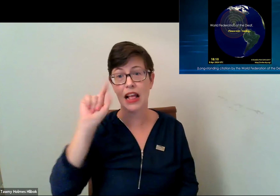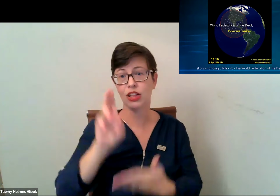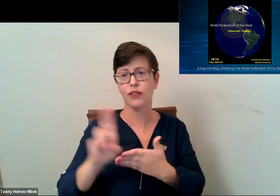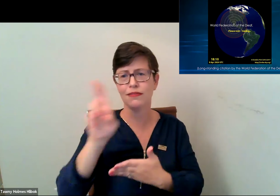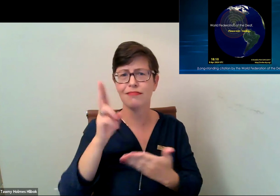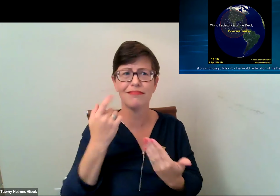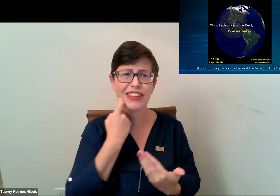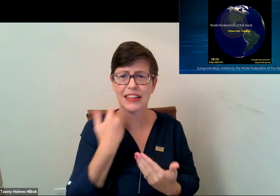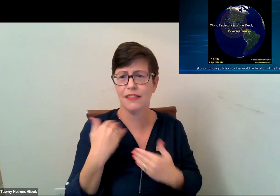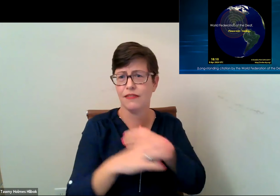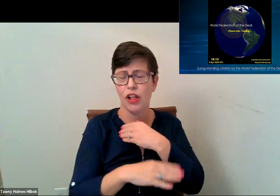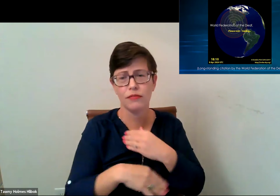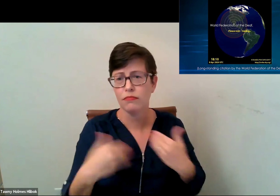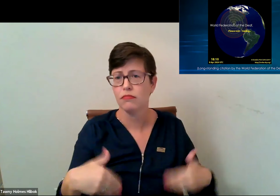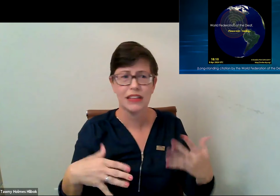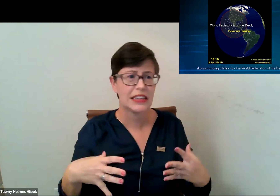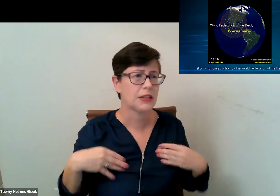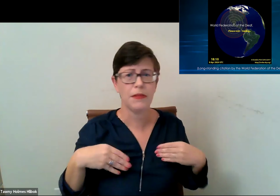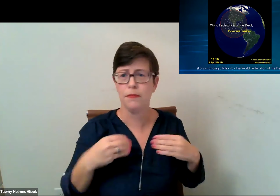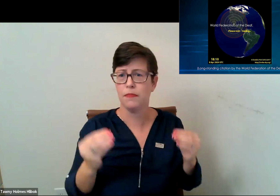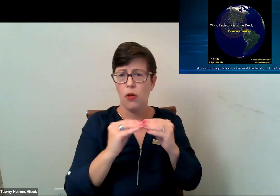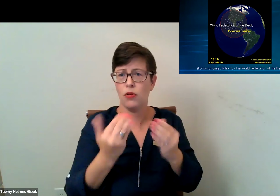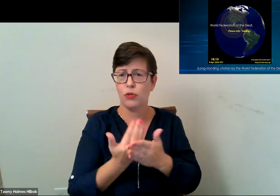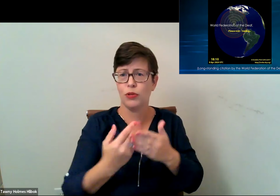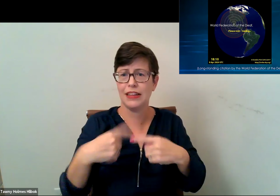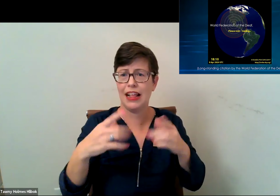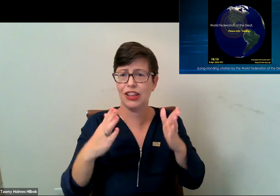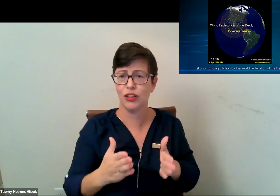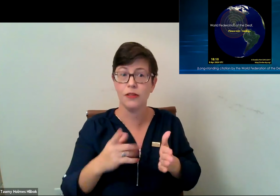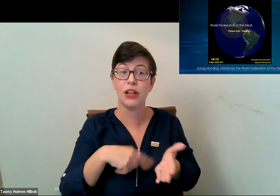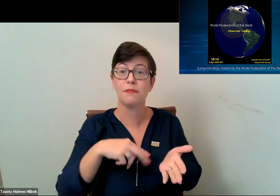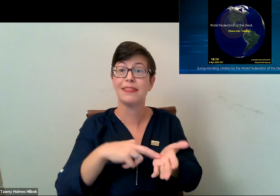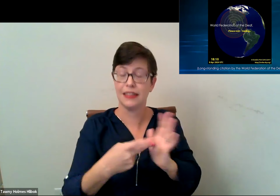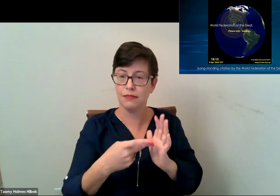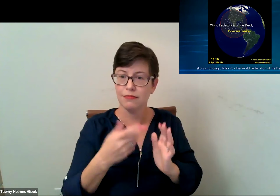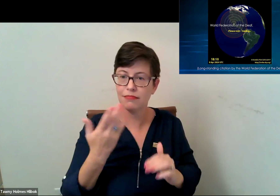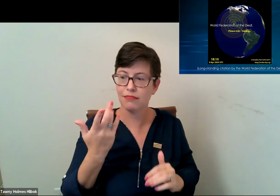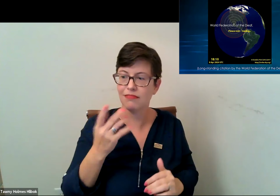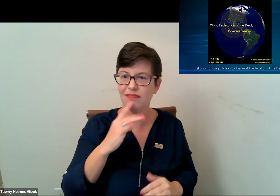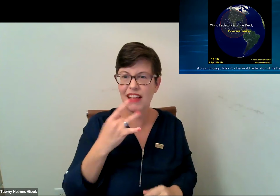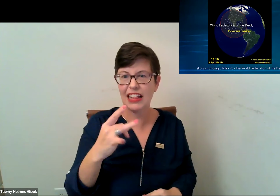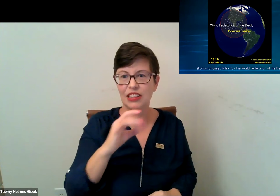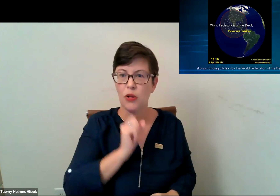that's a really hard concern gallaudet. Recently, if you'll see have been accepting many, many more signers